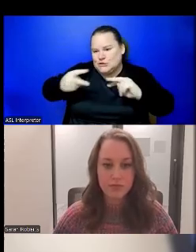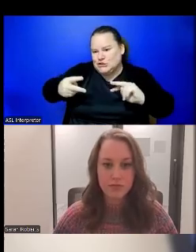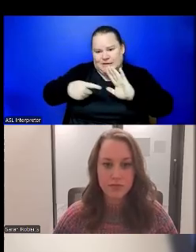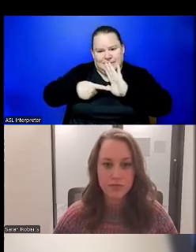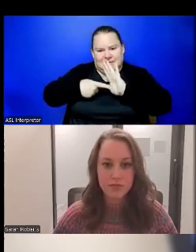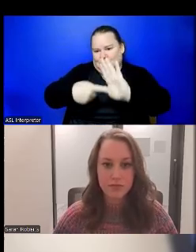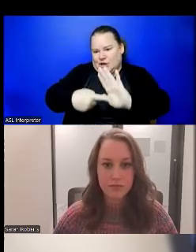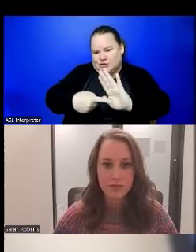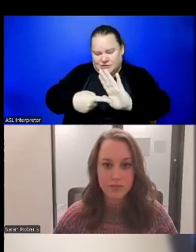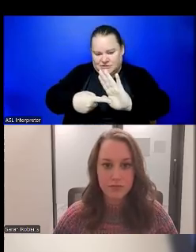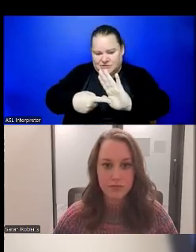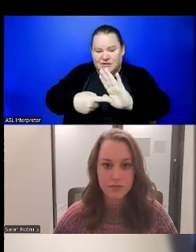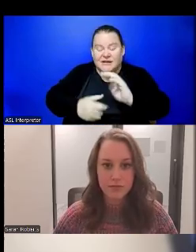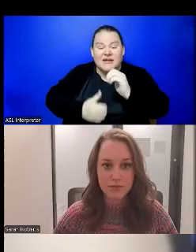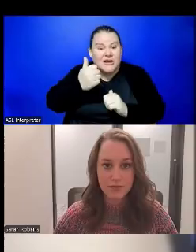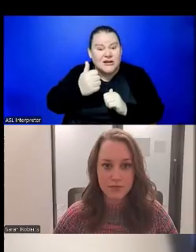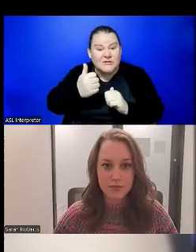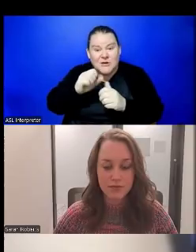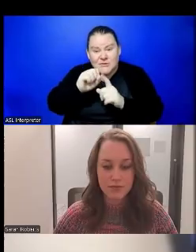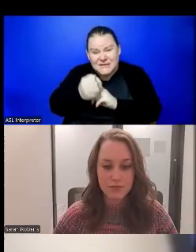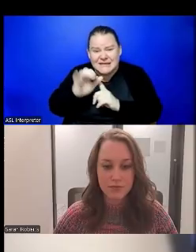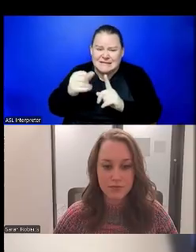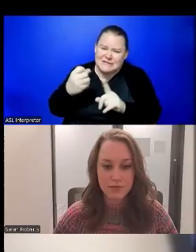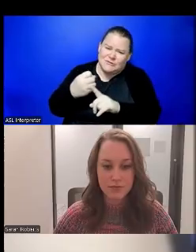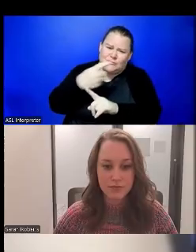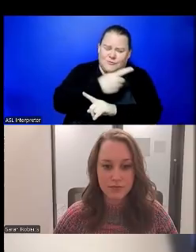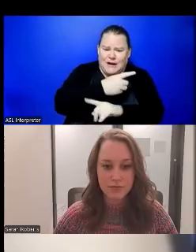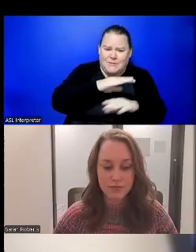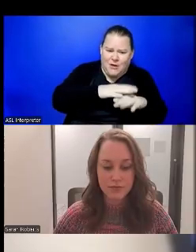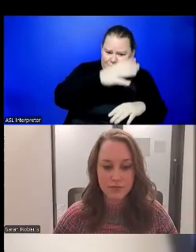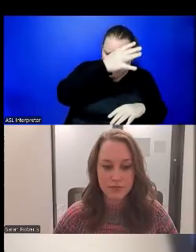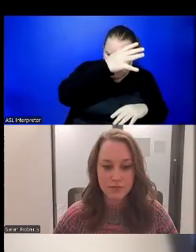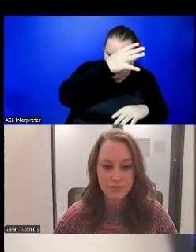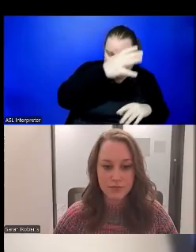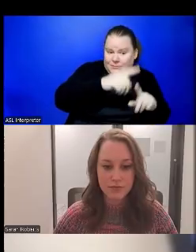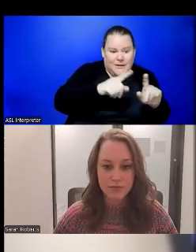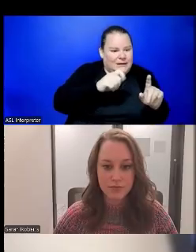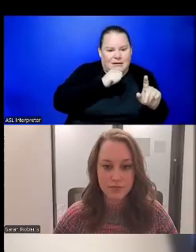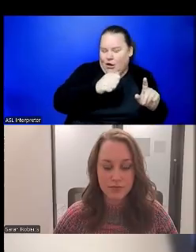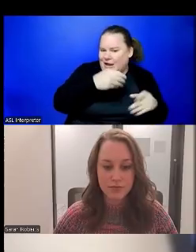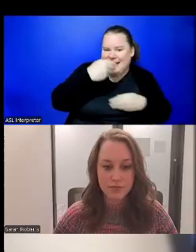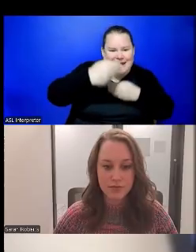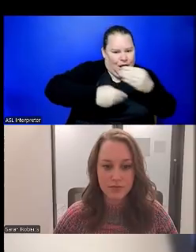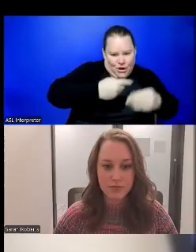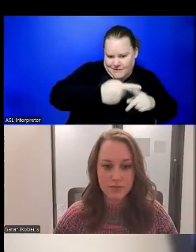most cases, this is a random occurrence on the paternal chromosome, but not inherited from the Father. There's two